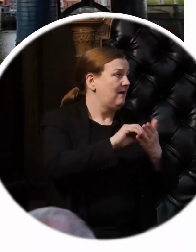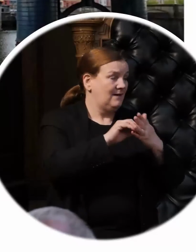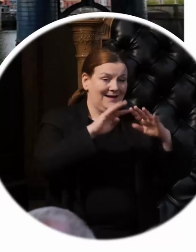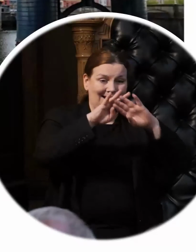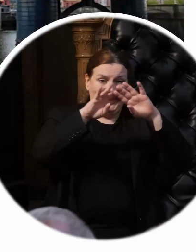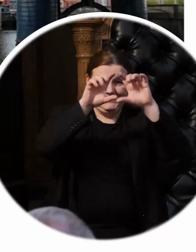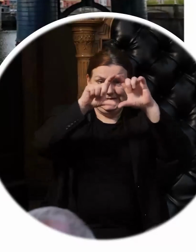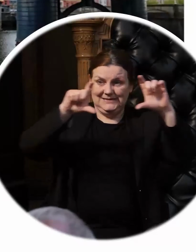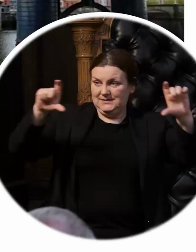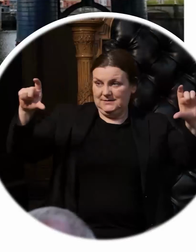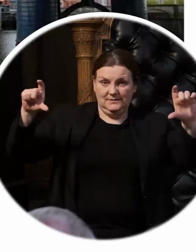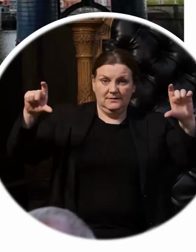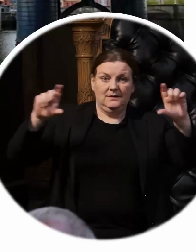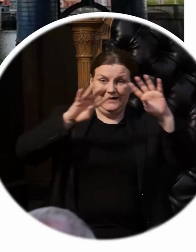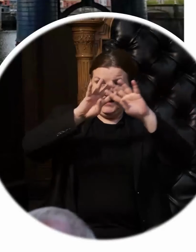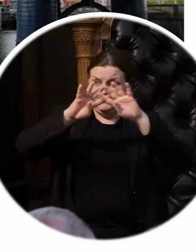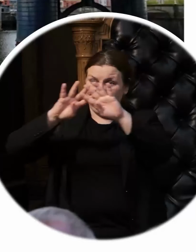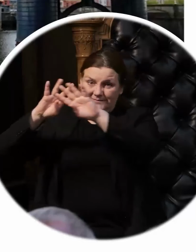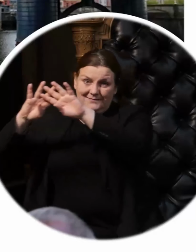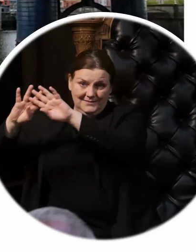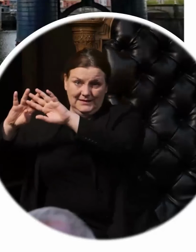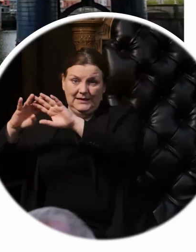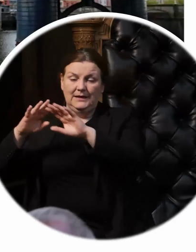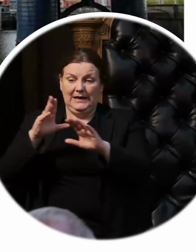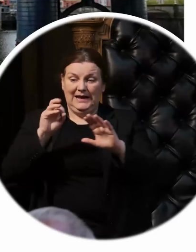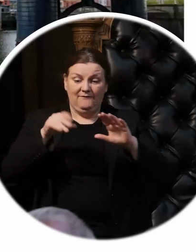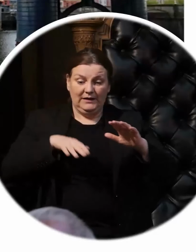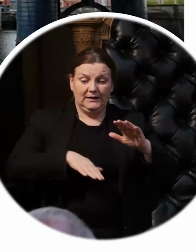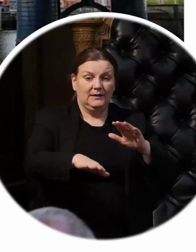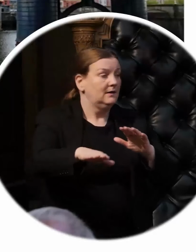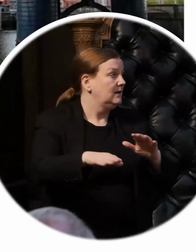River Liffey, completely obstructing the view of the Custom House.